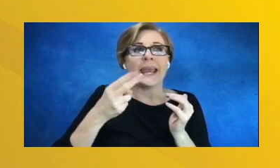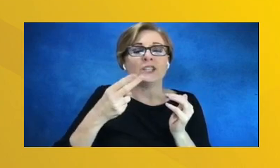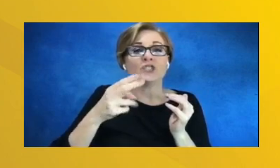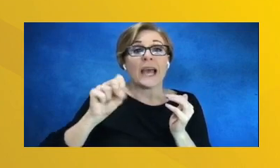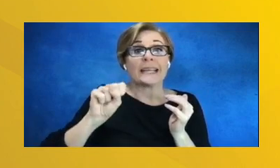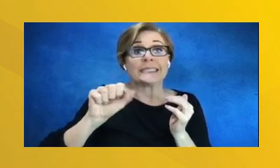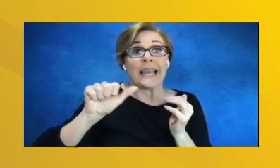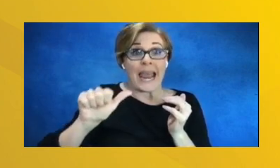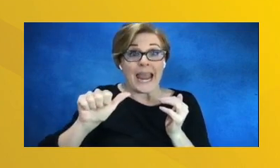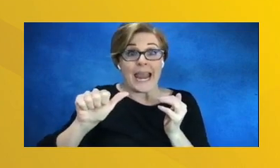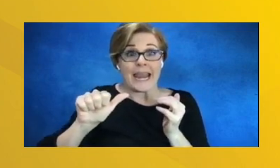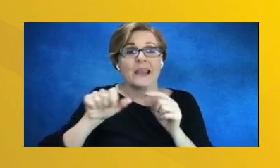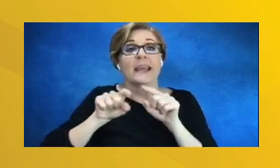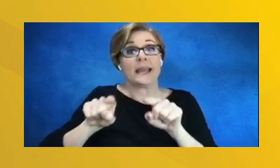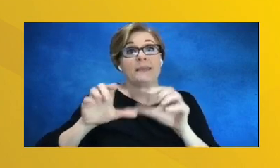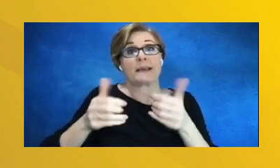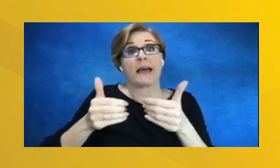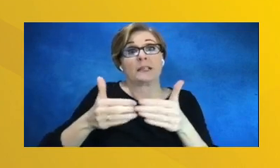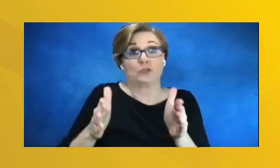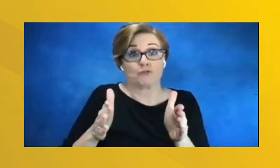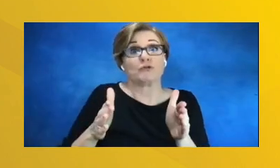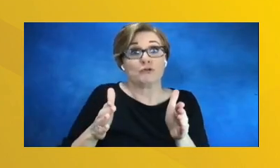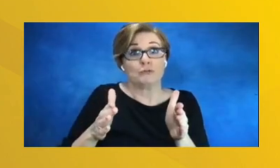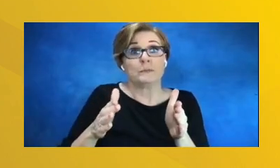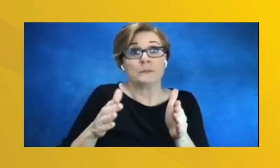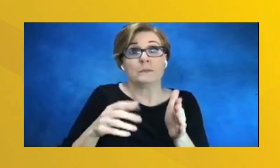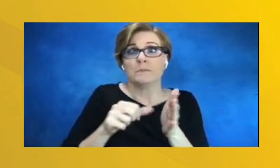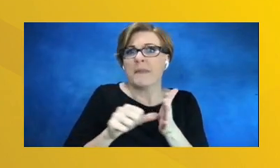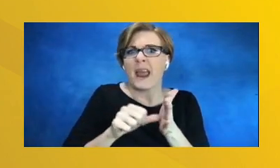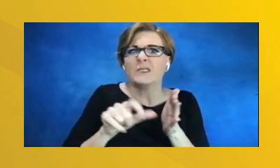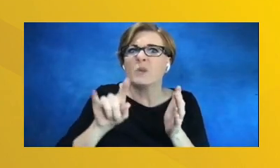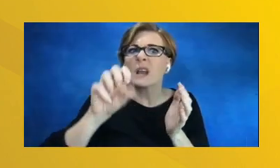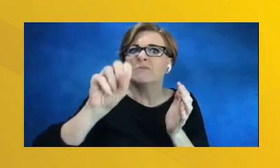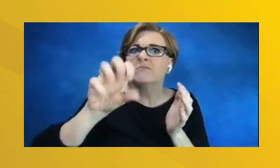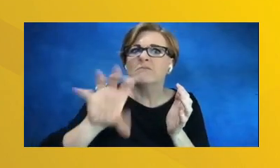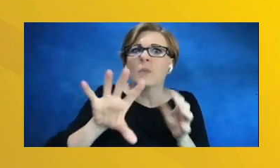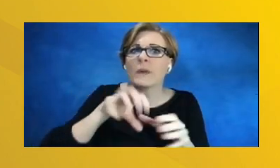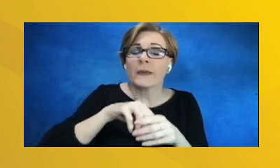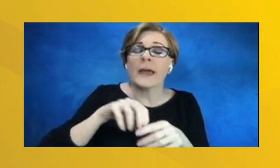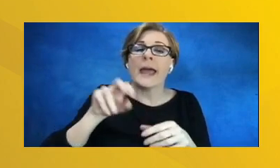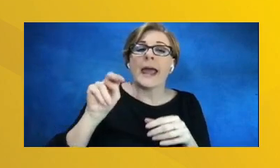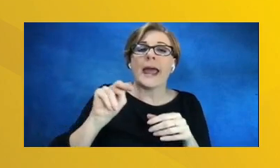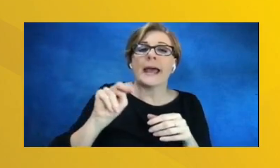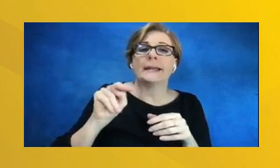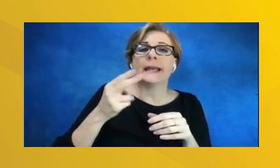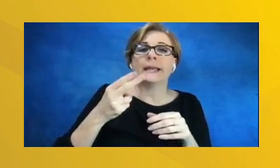We'll go ahead and provide that to them, yeah, Emily? Yep. So NHSA in the classroom and the zoo and you